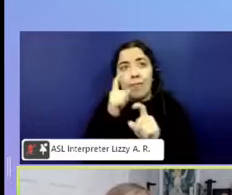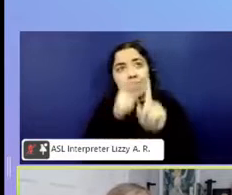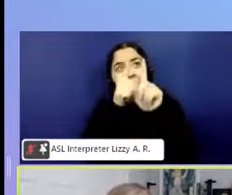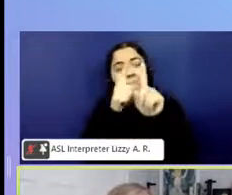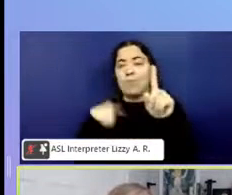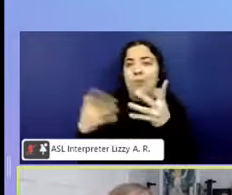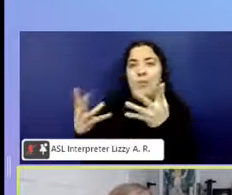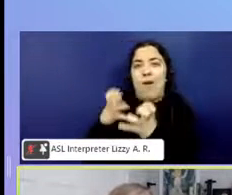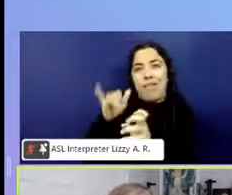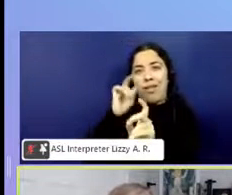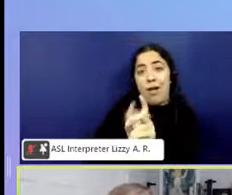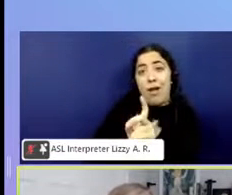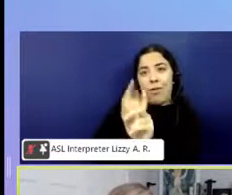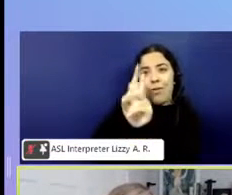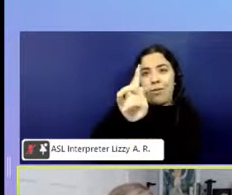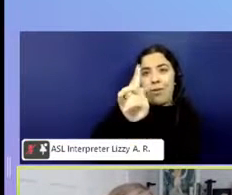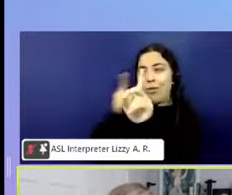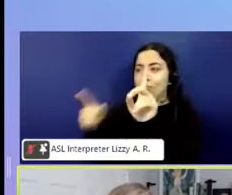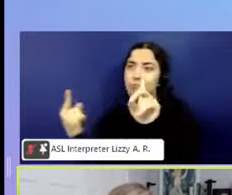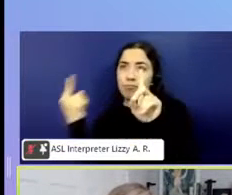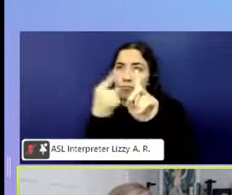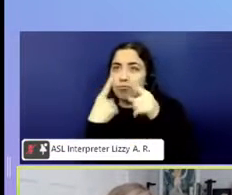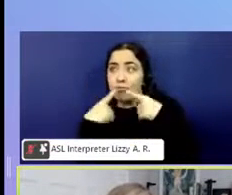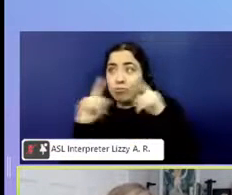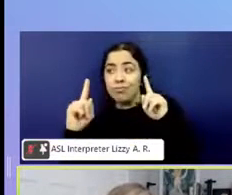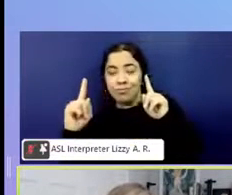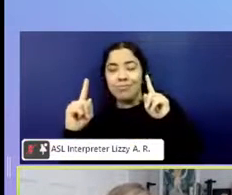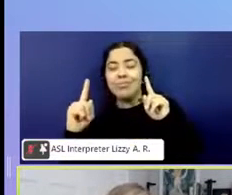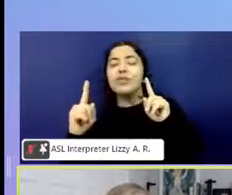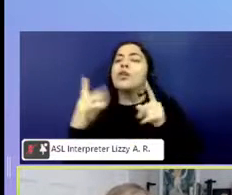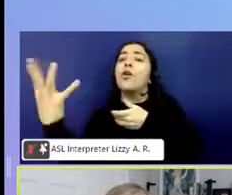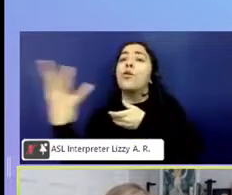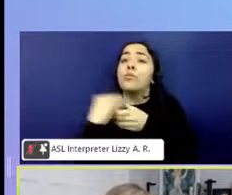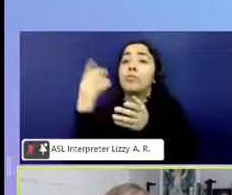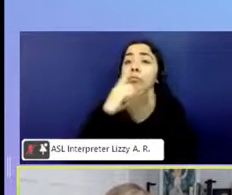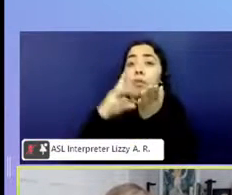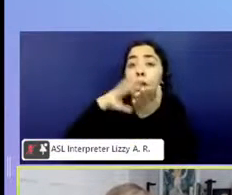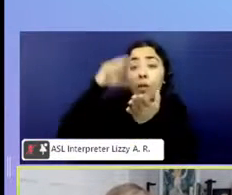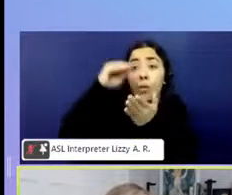to learn more about inclusive design go to inclusive.microsoft.design